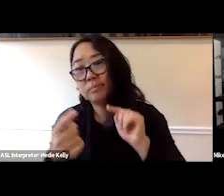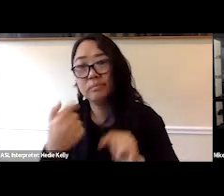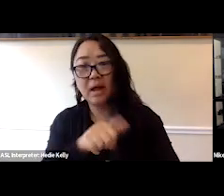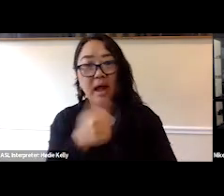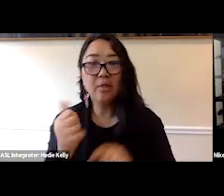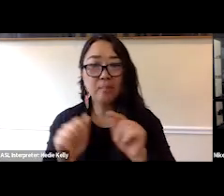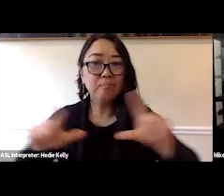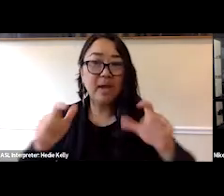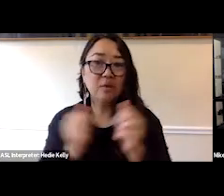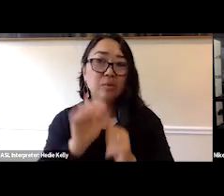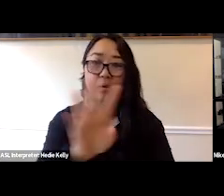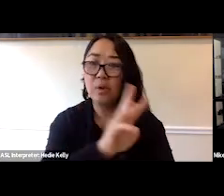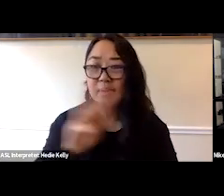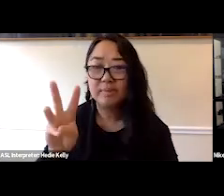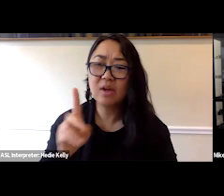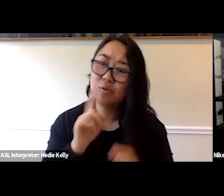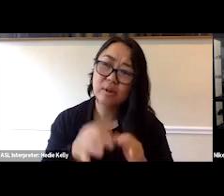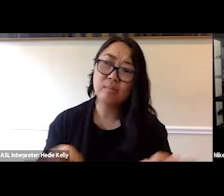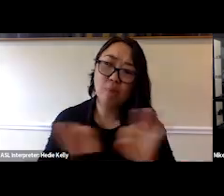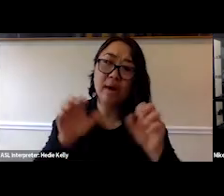So why is all this so important?